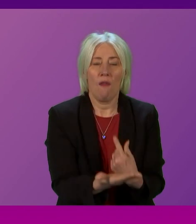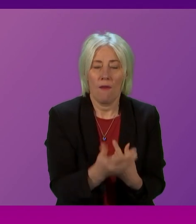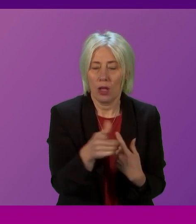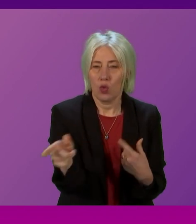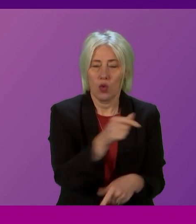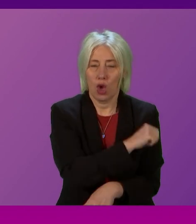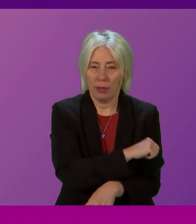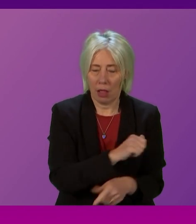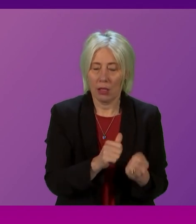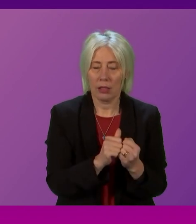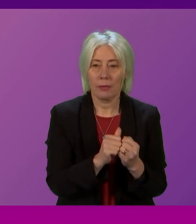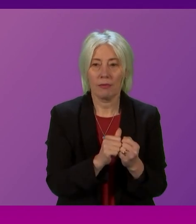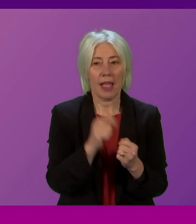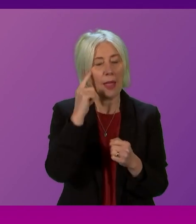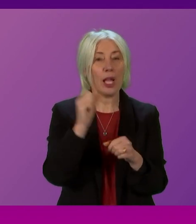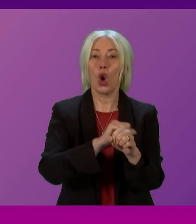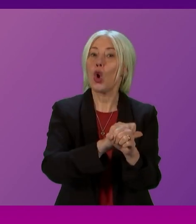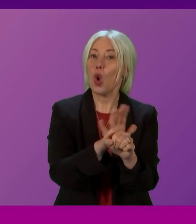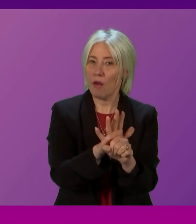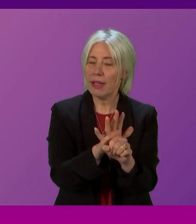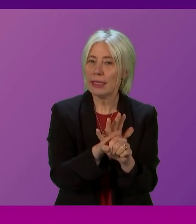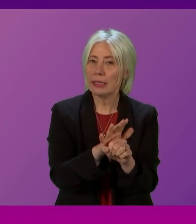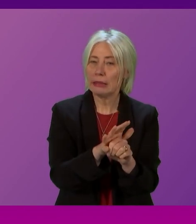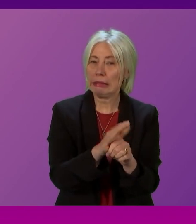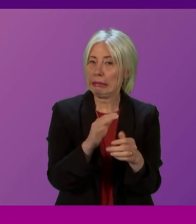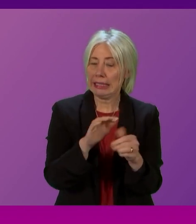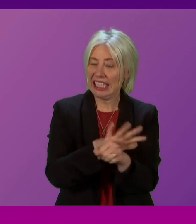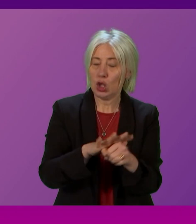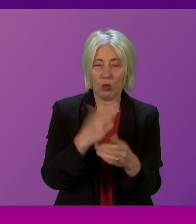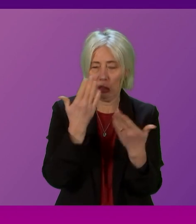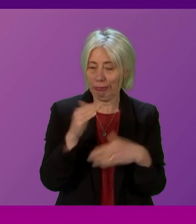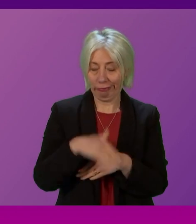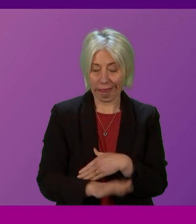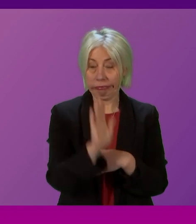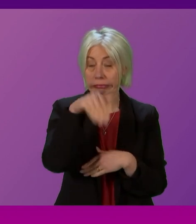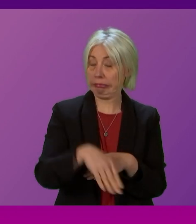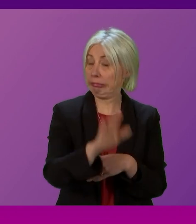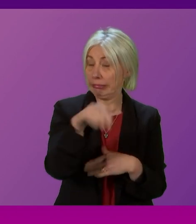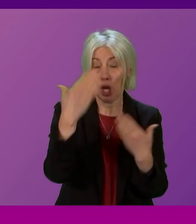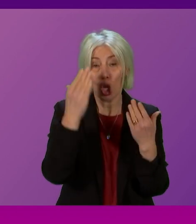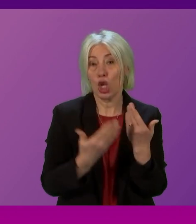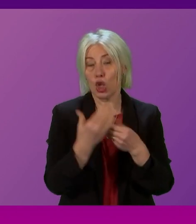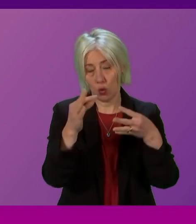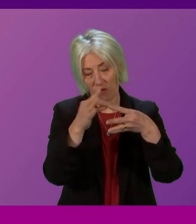the situation with Covid remains more unpredictable and volatile, given the new variants that